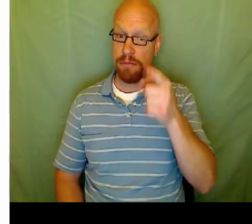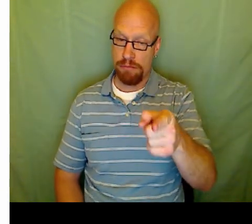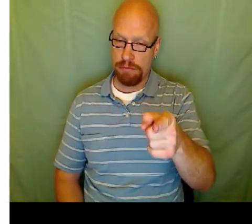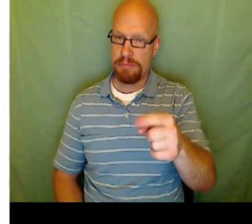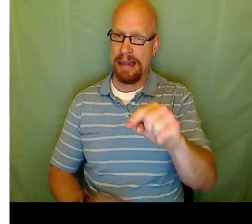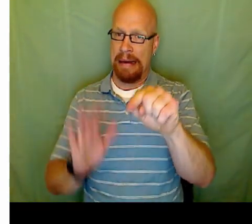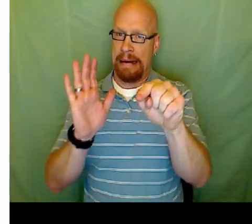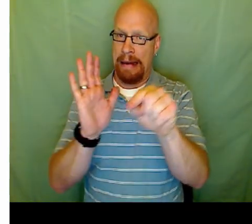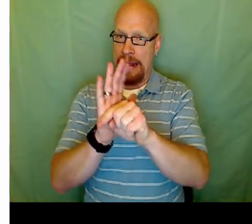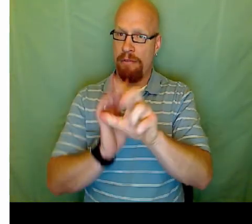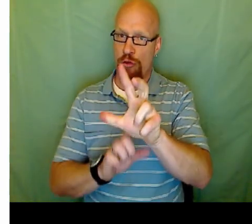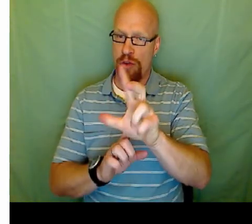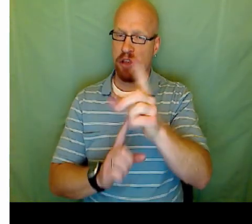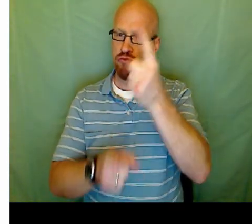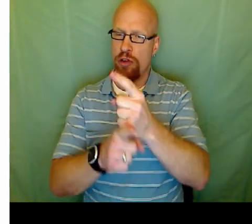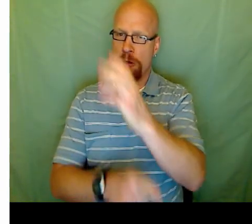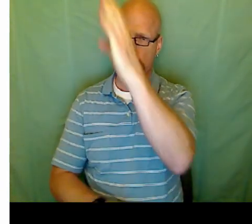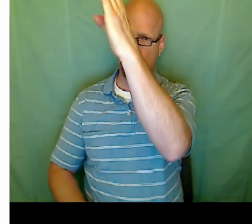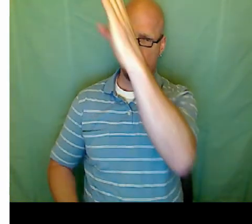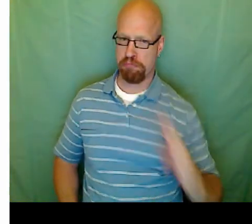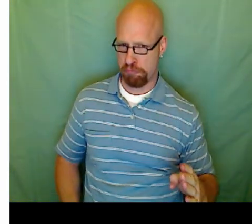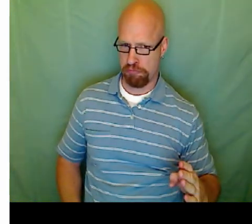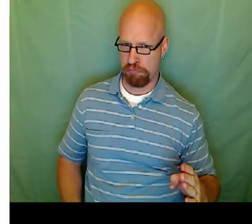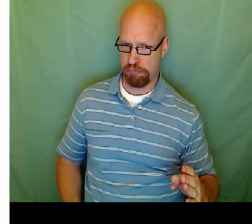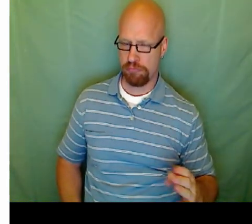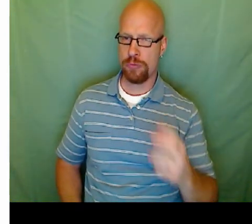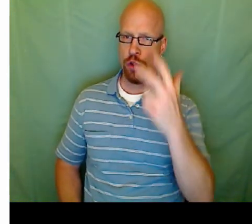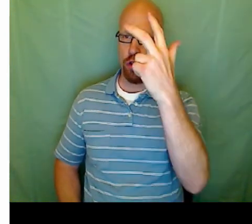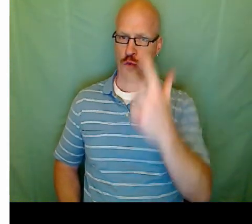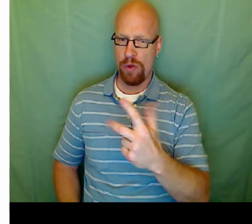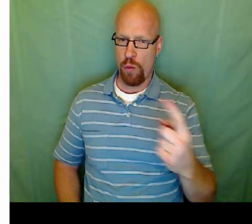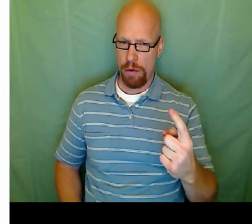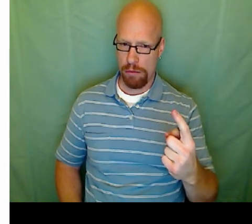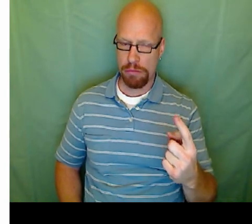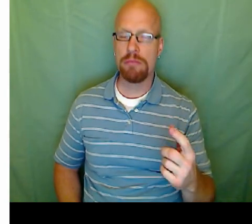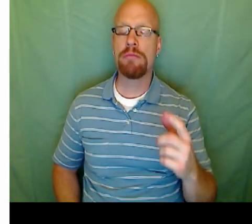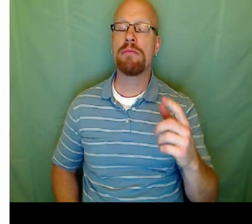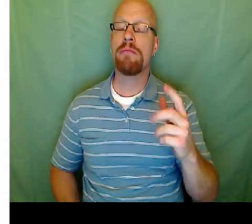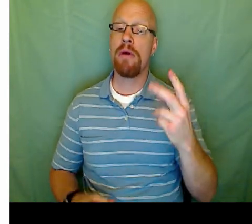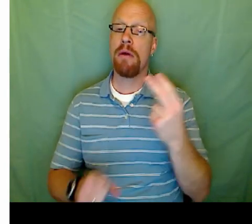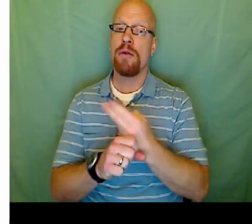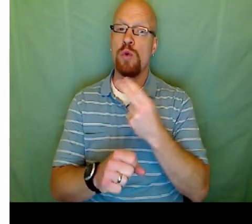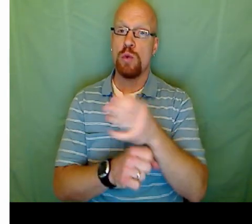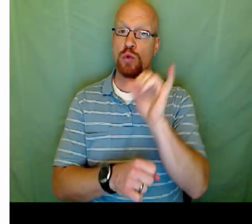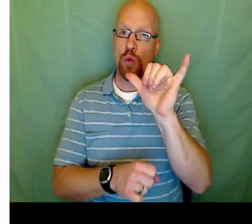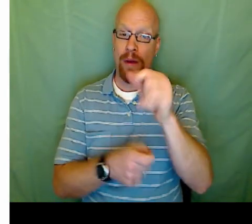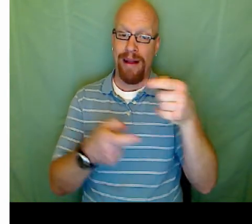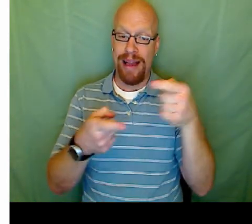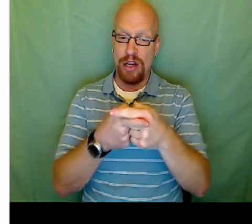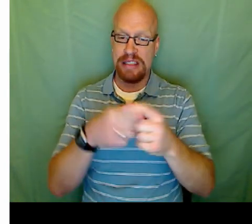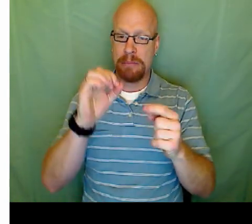Okay, now you can see the red line here and that the slope is -3 so it's going to go down from left